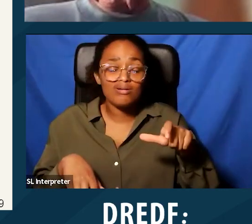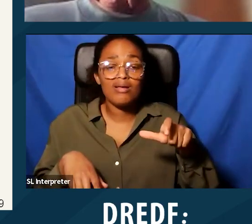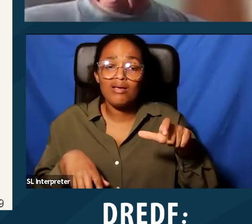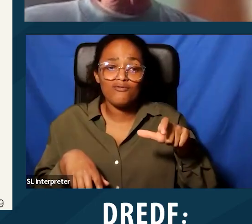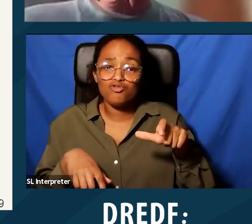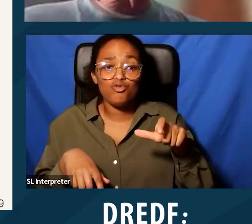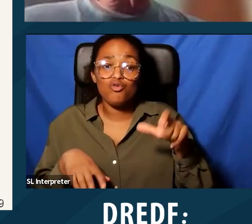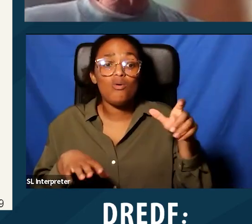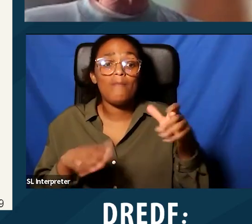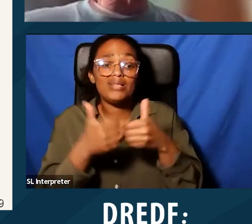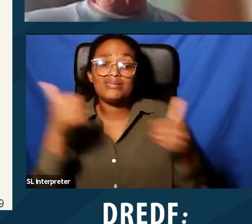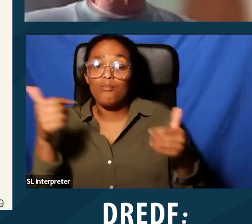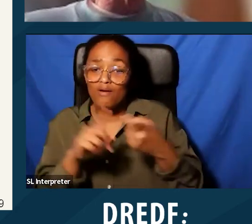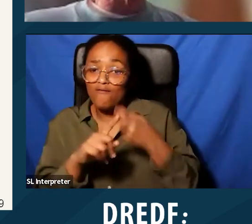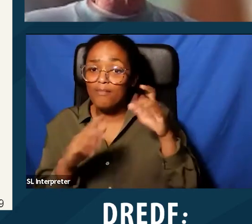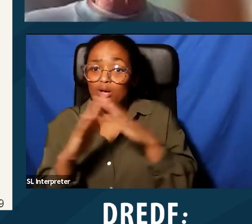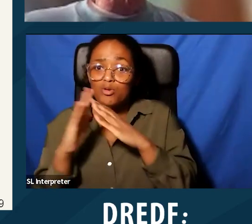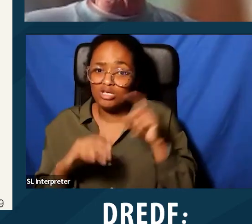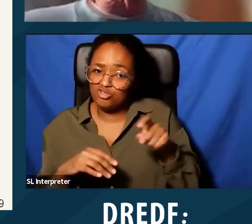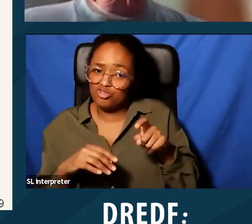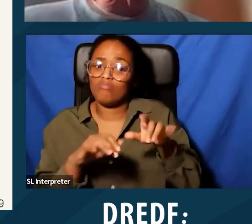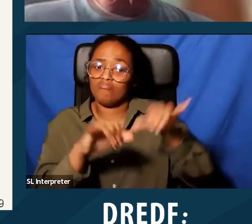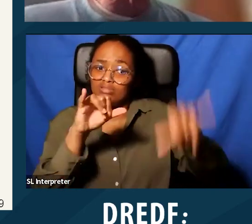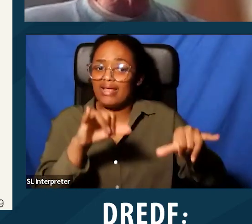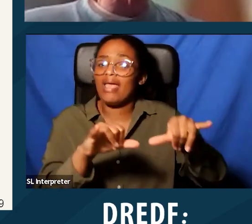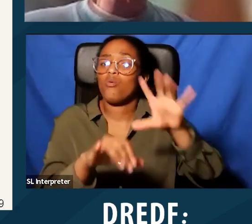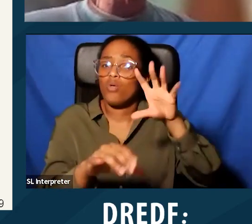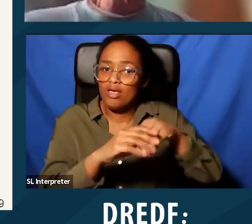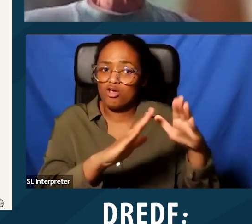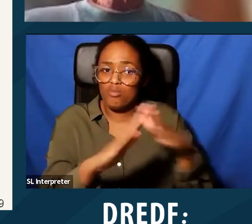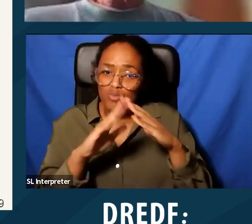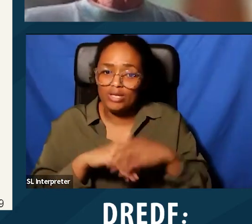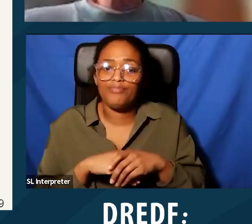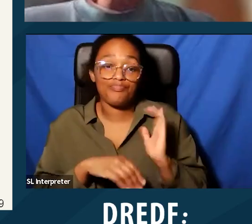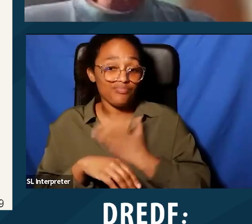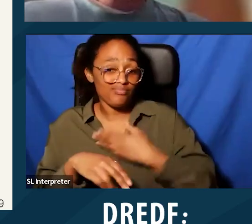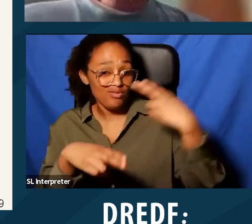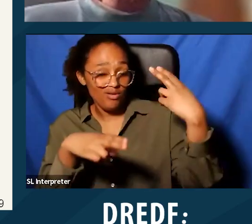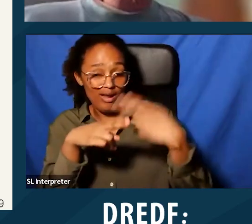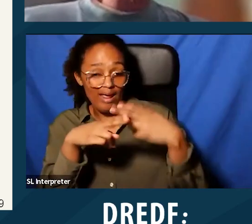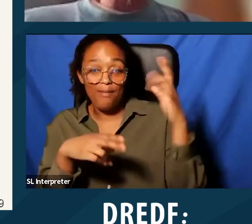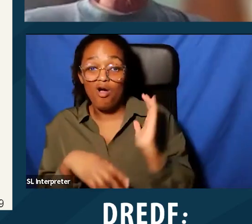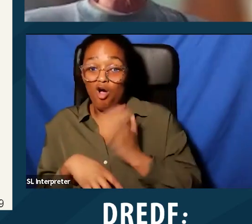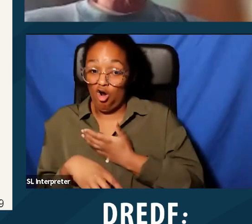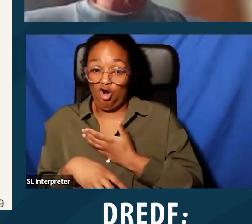the community. And then our name should not be ‑‑ Kansas should not be part of this harmful lawsuit.